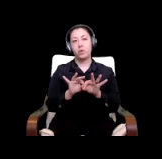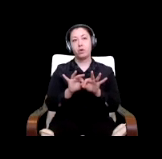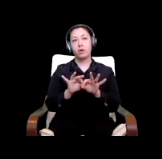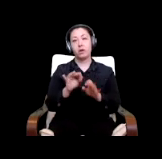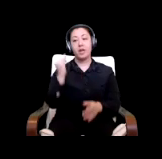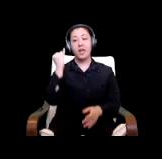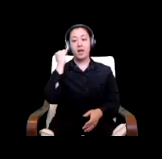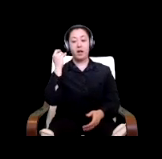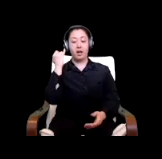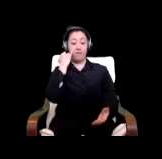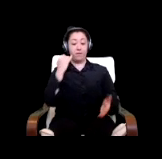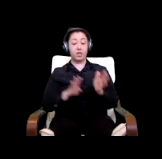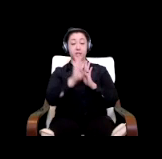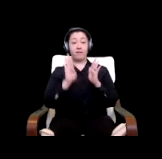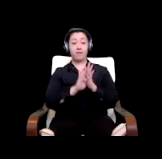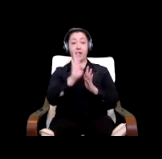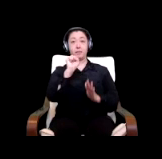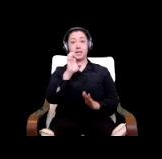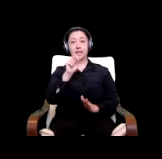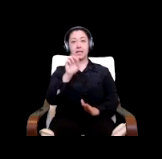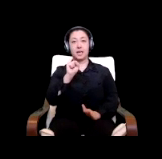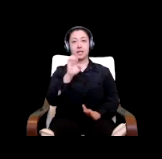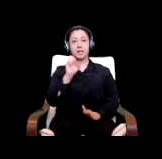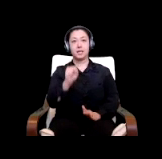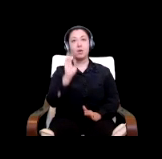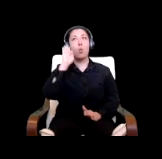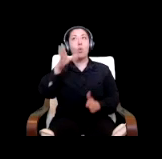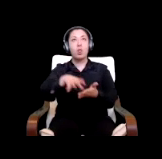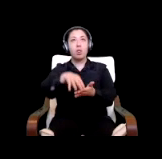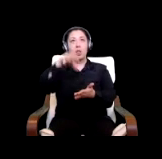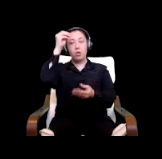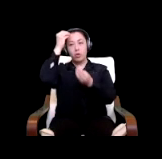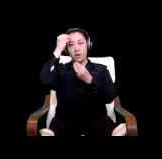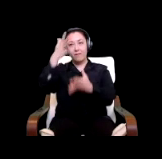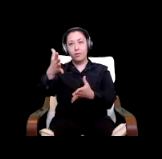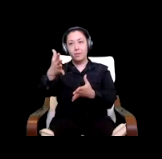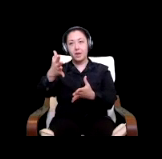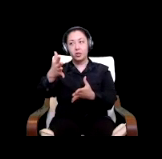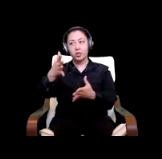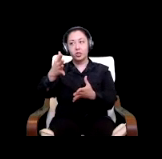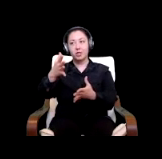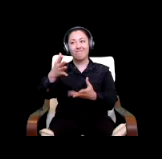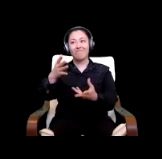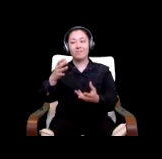learn the majority of information indirectly or incidentally and for students who are